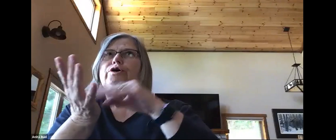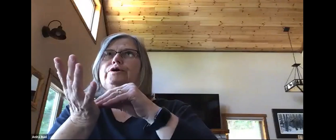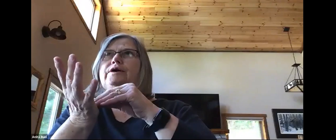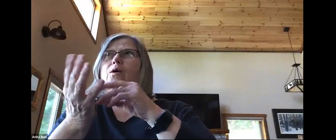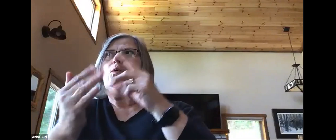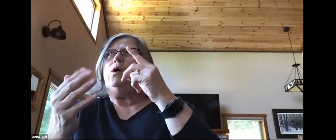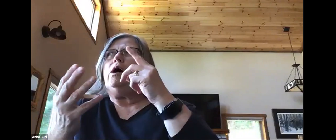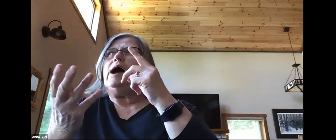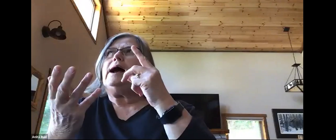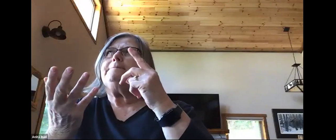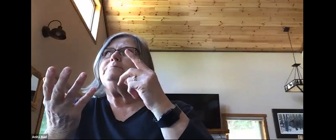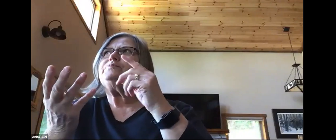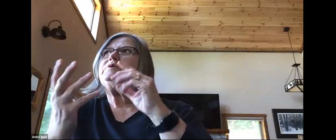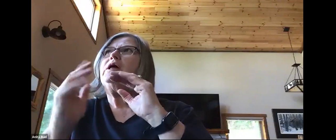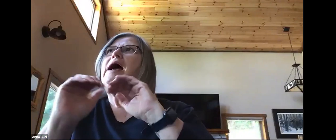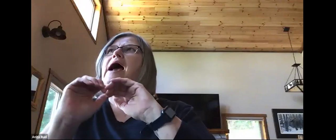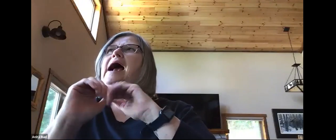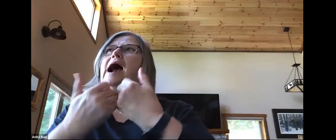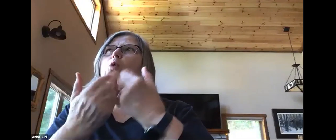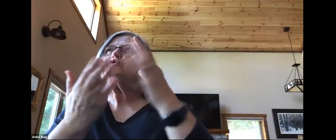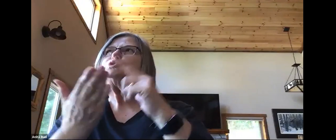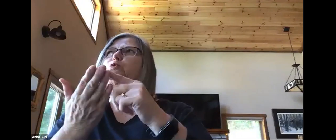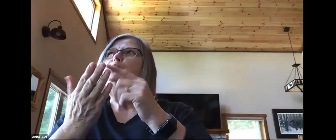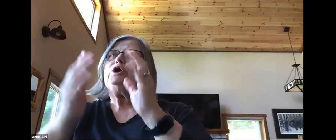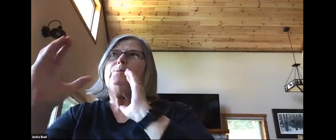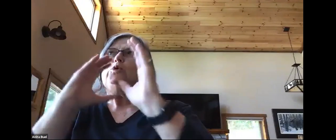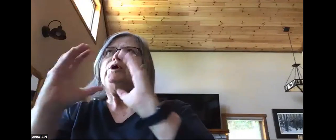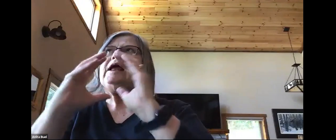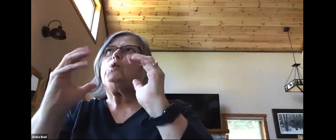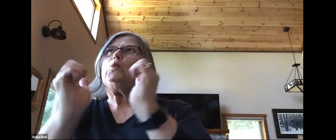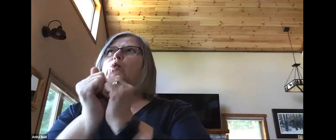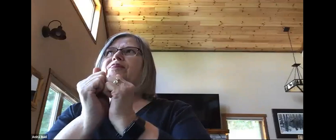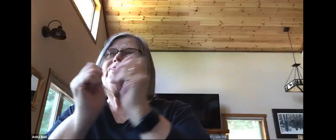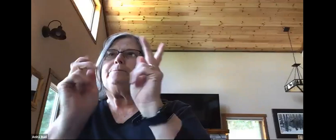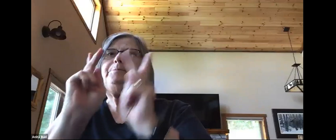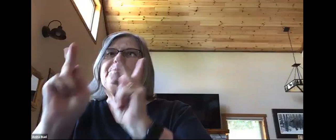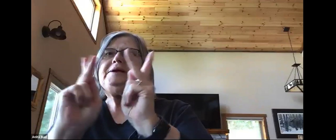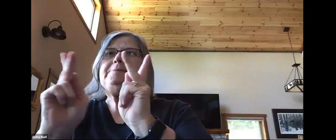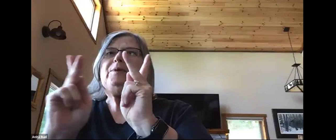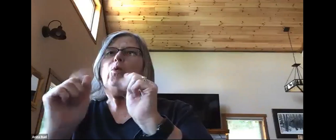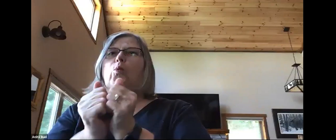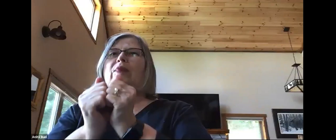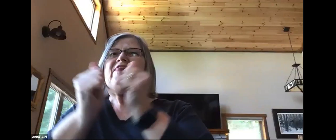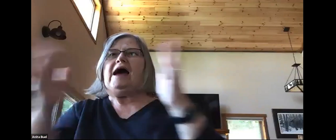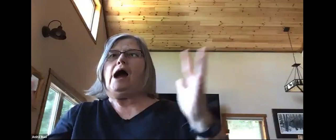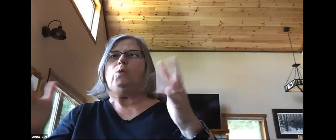And then I believe you learn how to communicate with